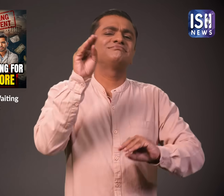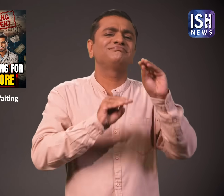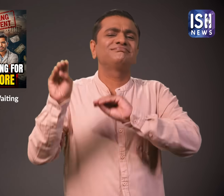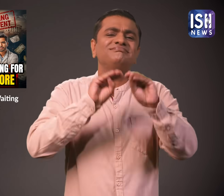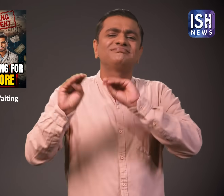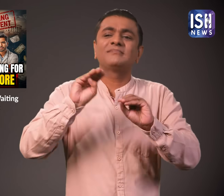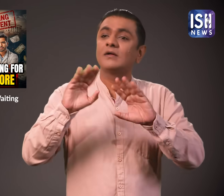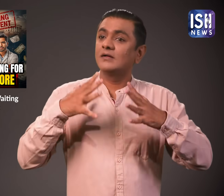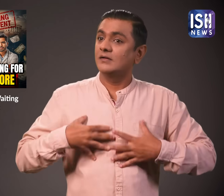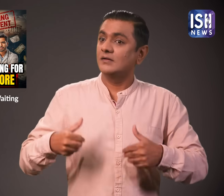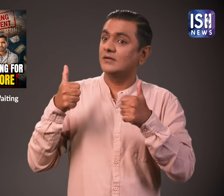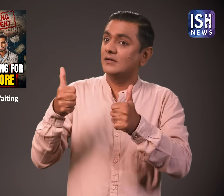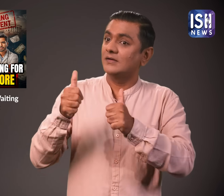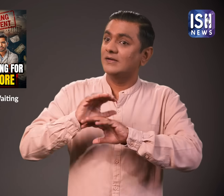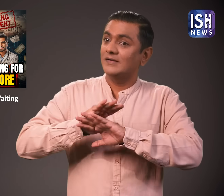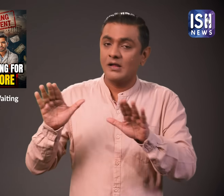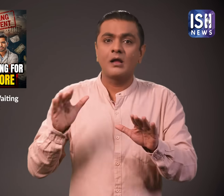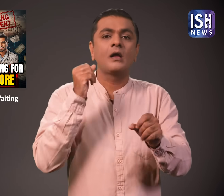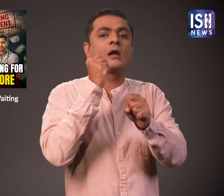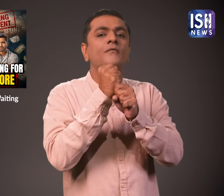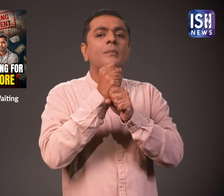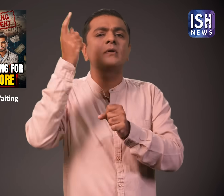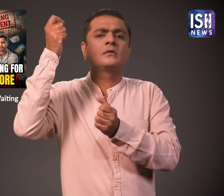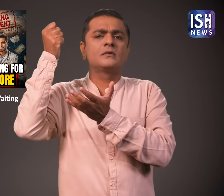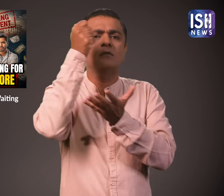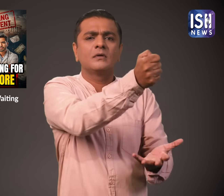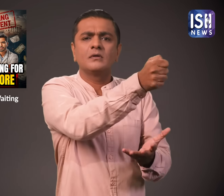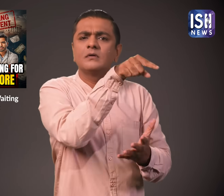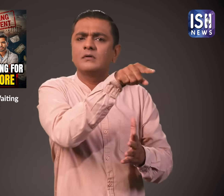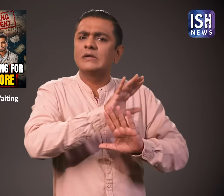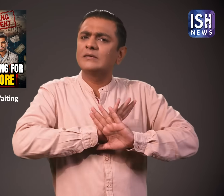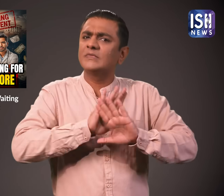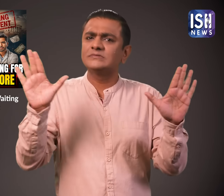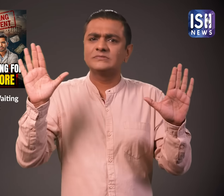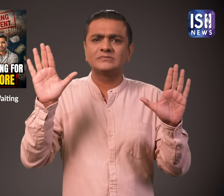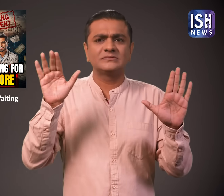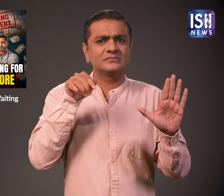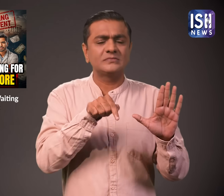where they receive treatment and the expenses are billed directly to the government.